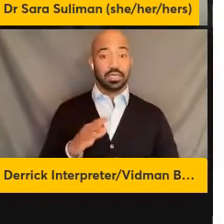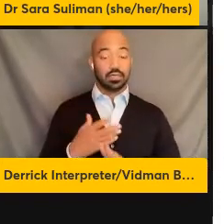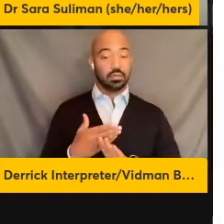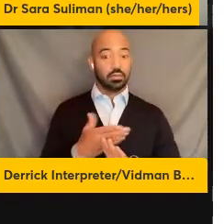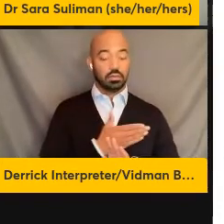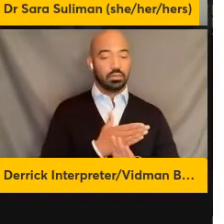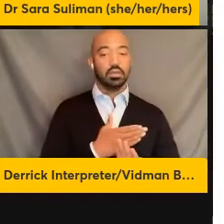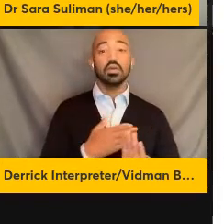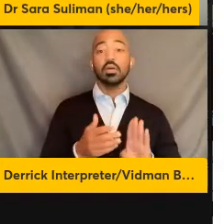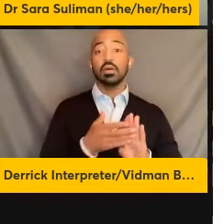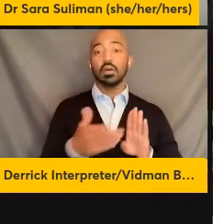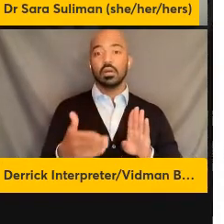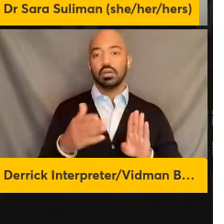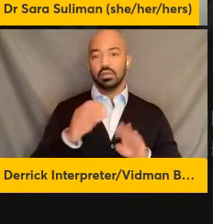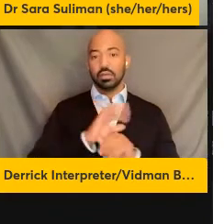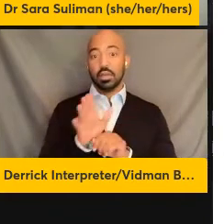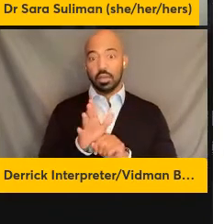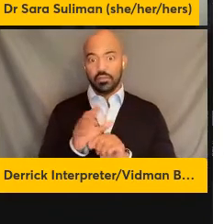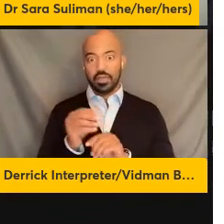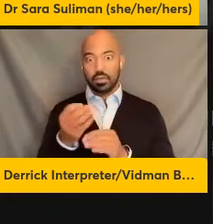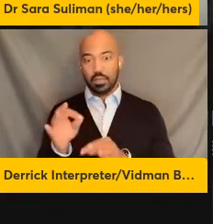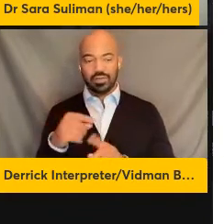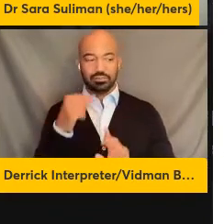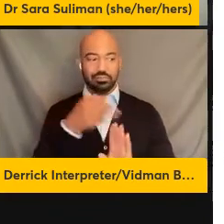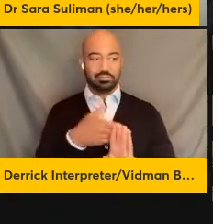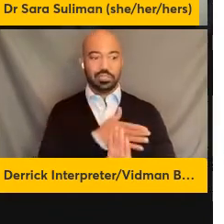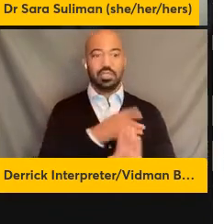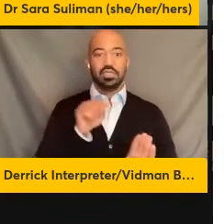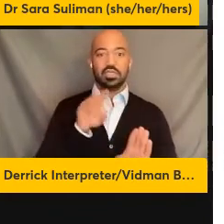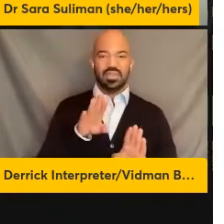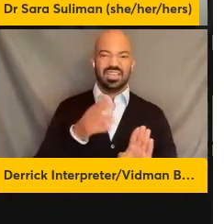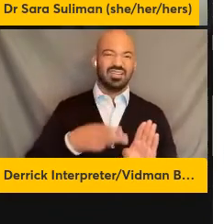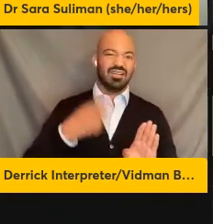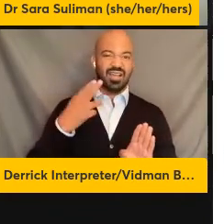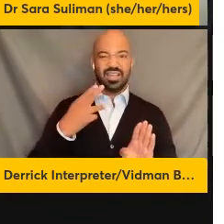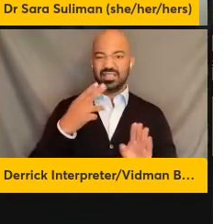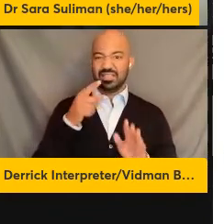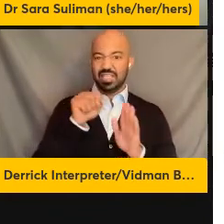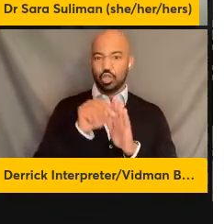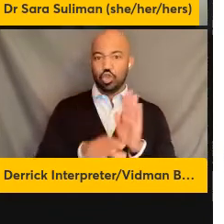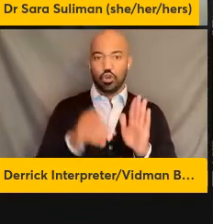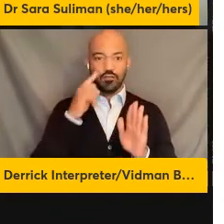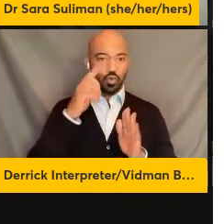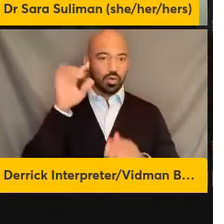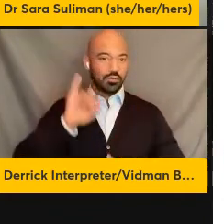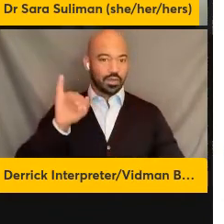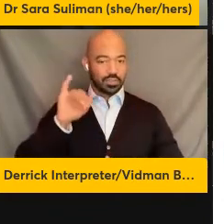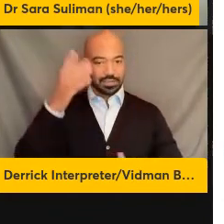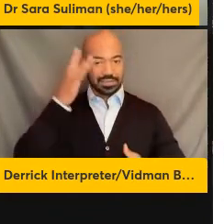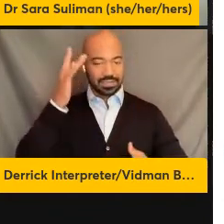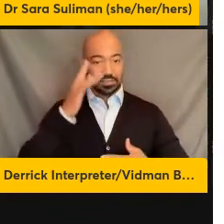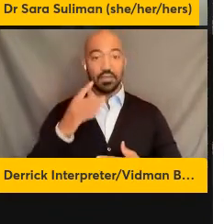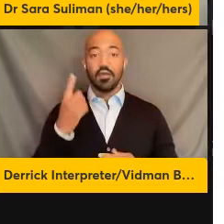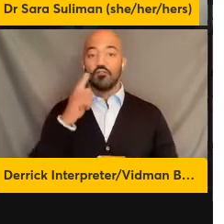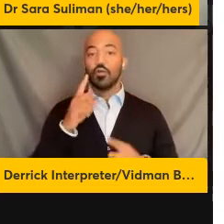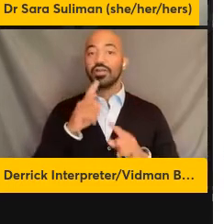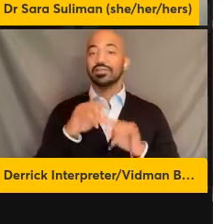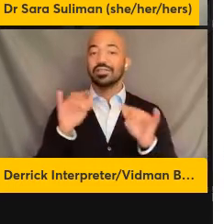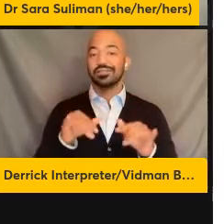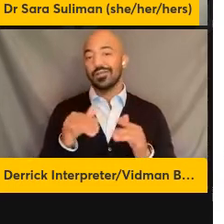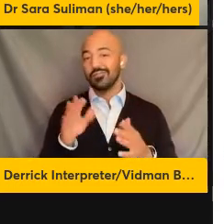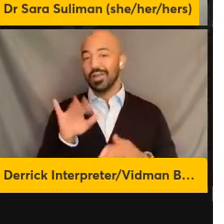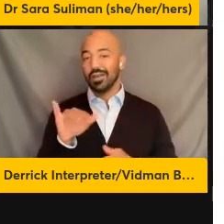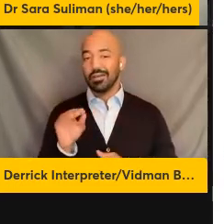It was the highest infectious disease killer. And my work focuses on systems biology approaches that integrate genetic and